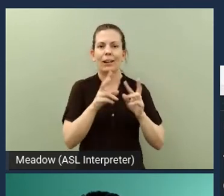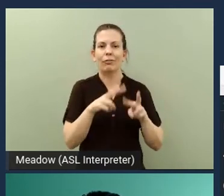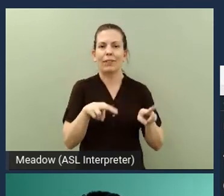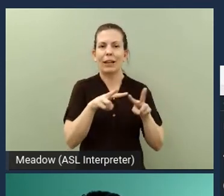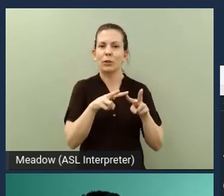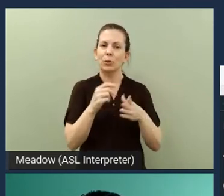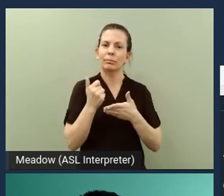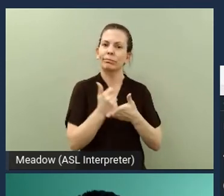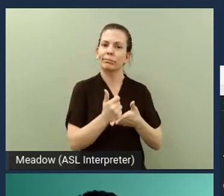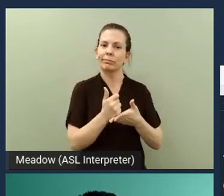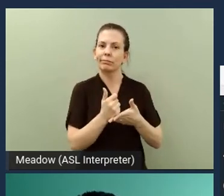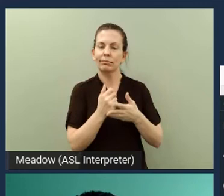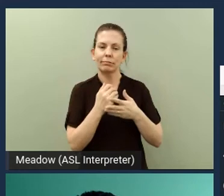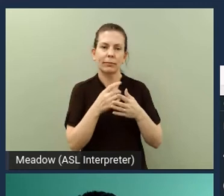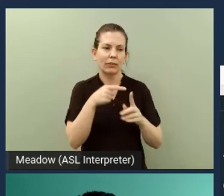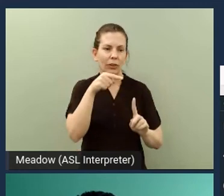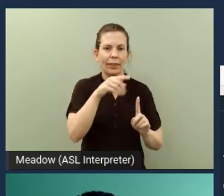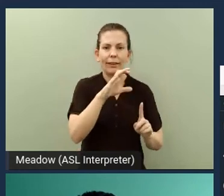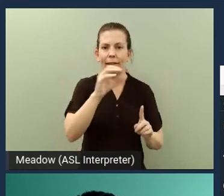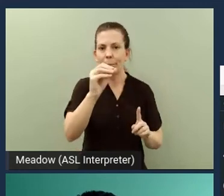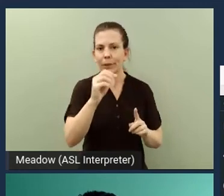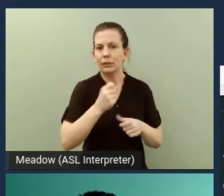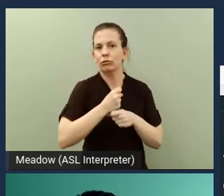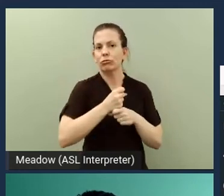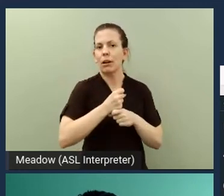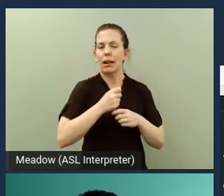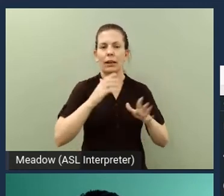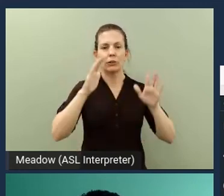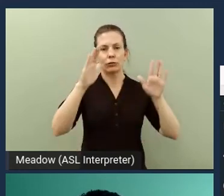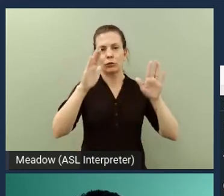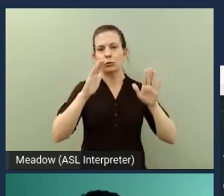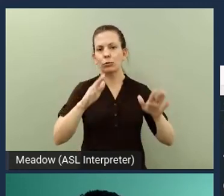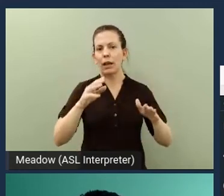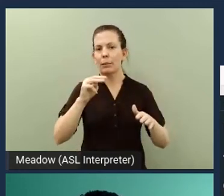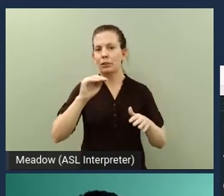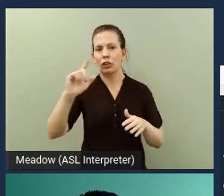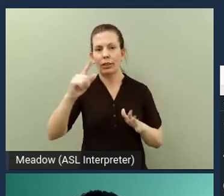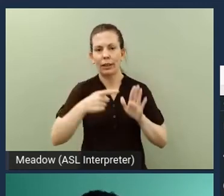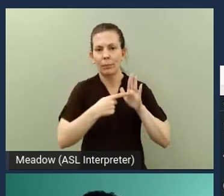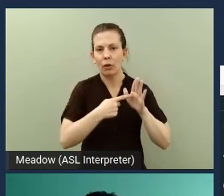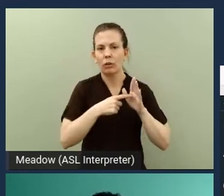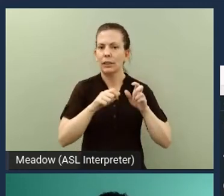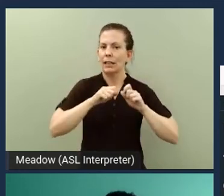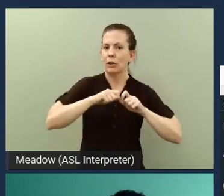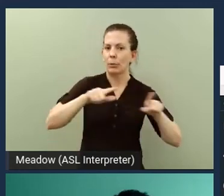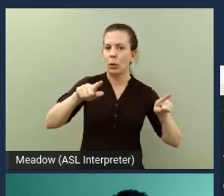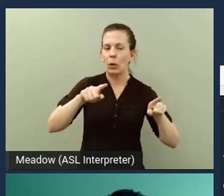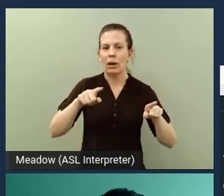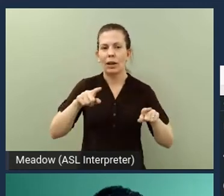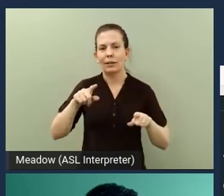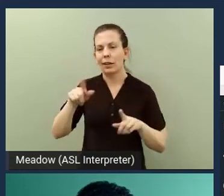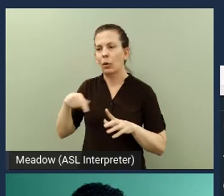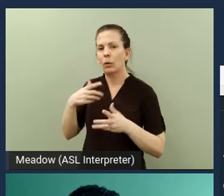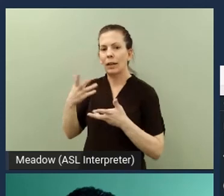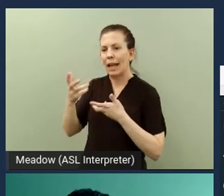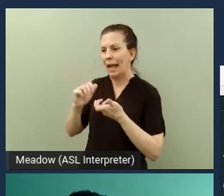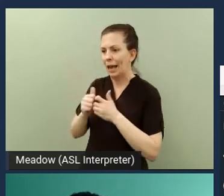to, to create great machine learning models and deploy them rather than worrying about how can I manage connecting